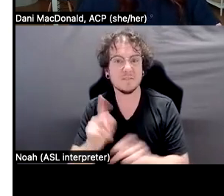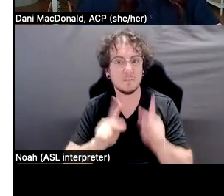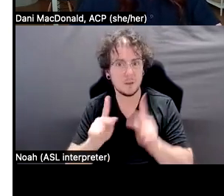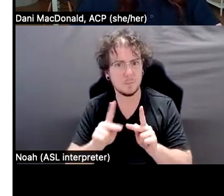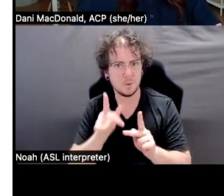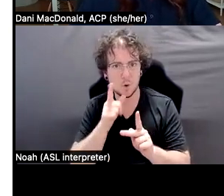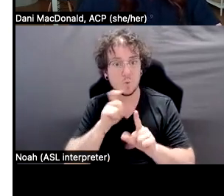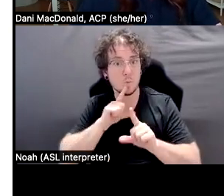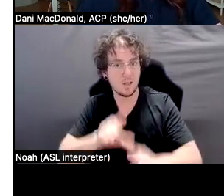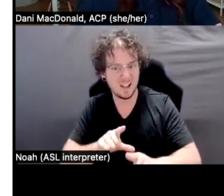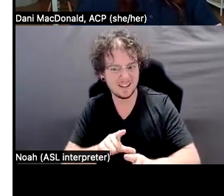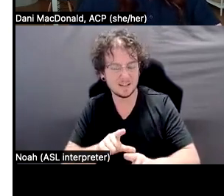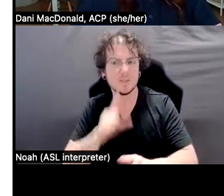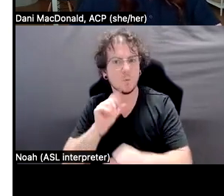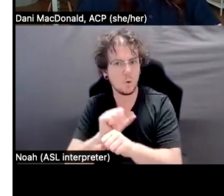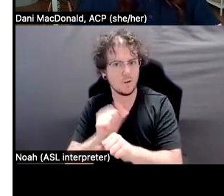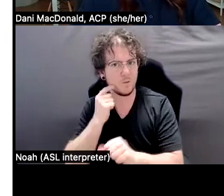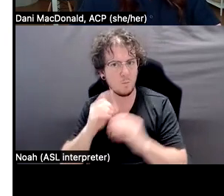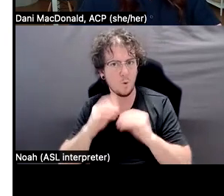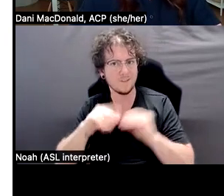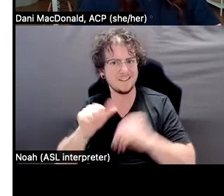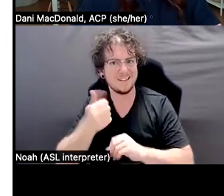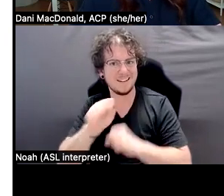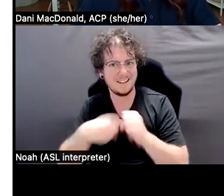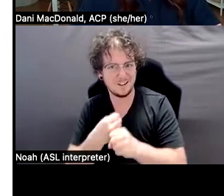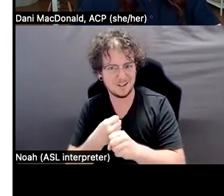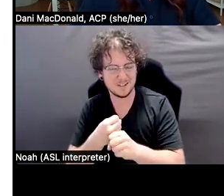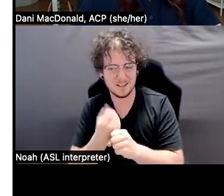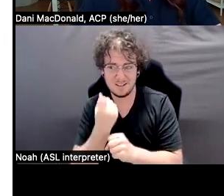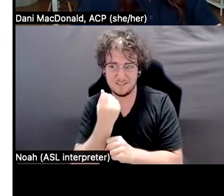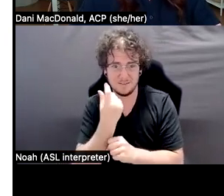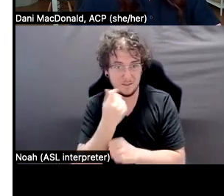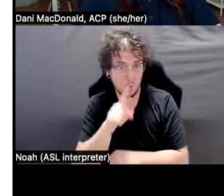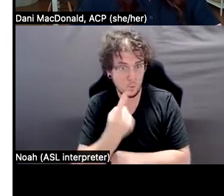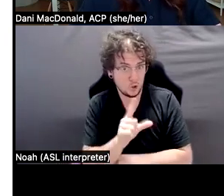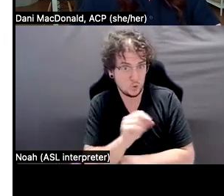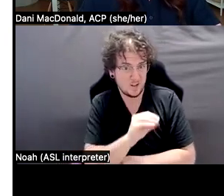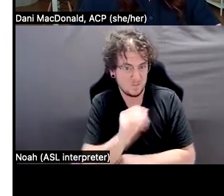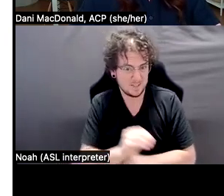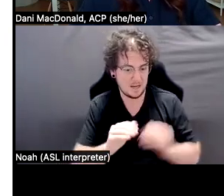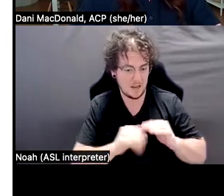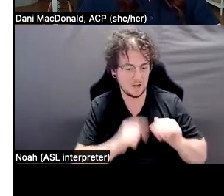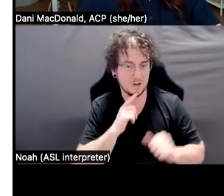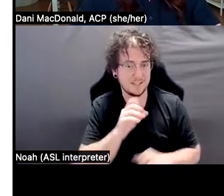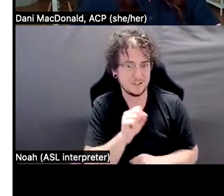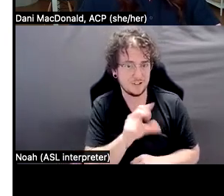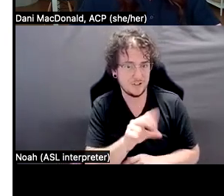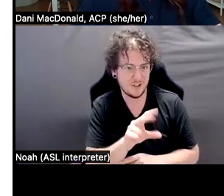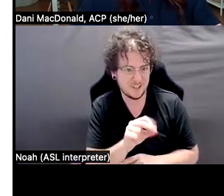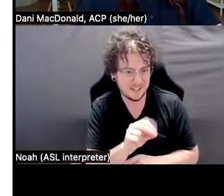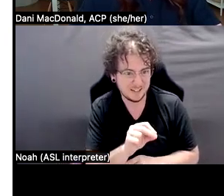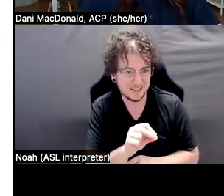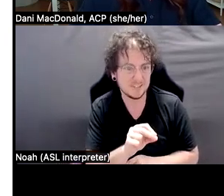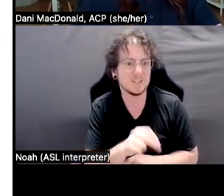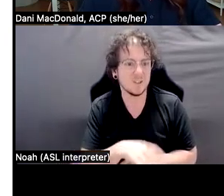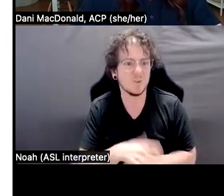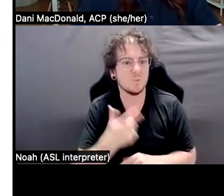only 20% are under 30 and many respondents have been at the same company for many years. This was